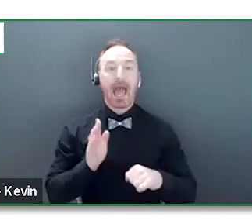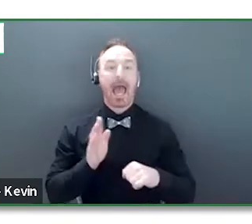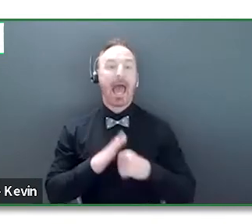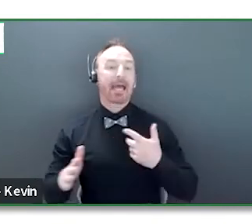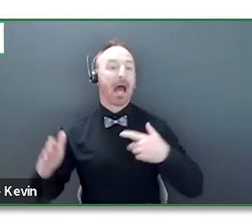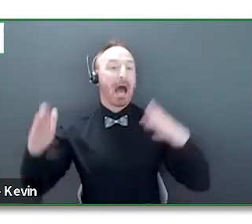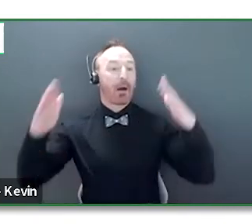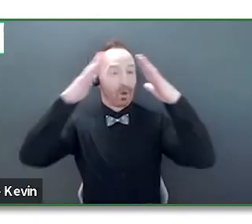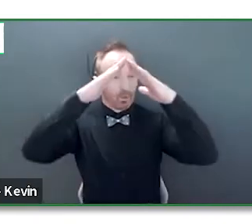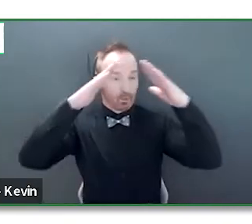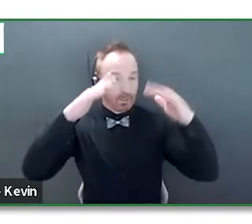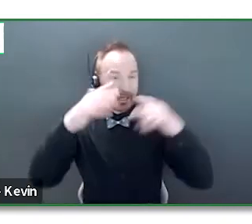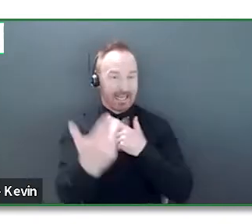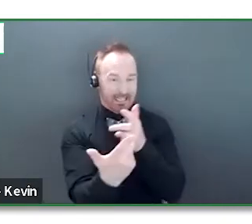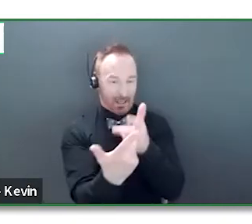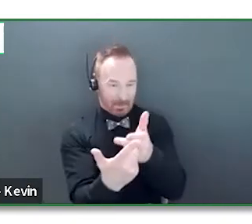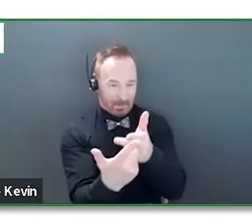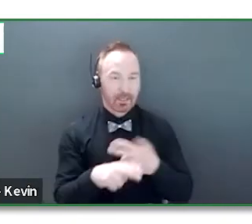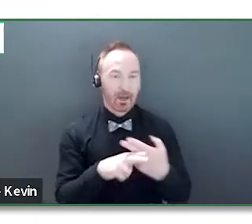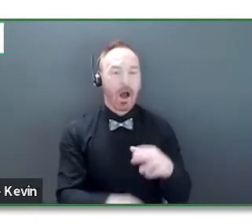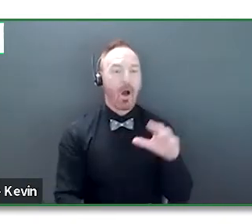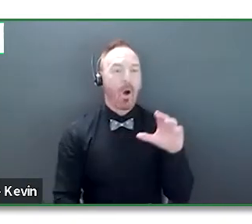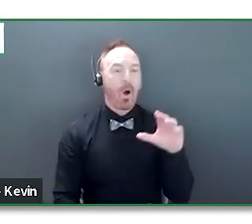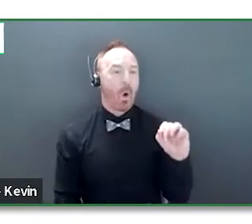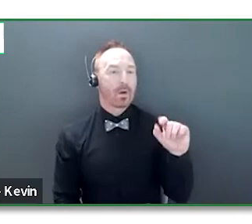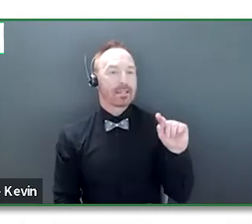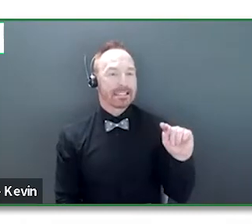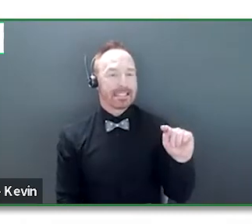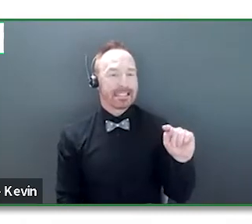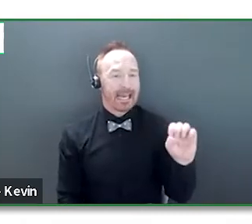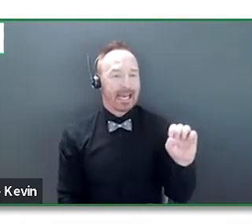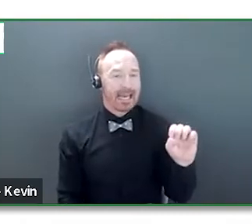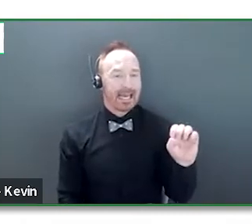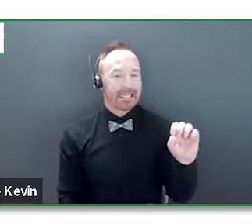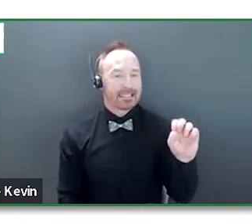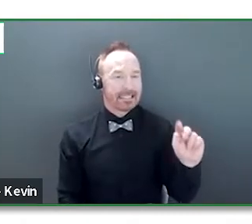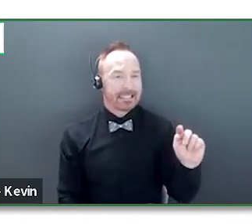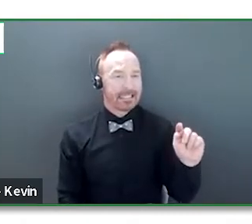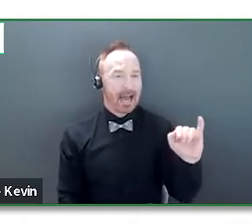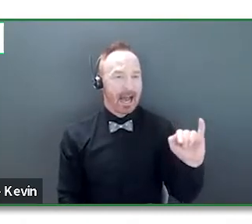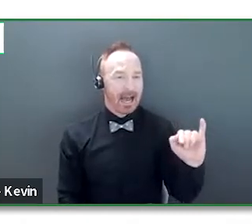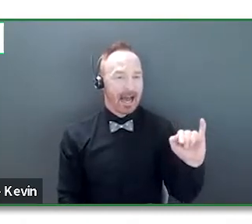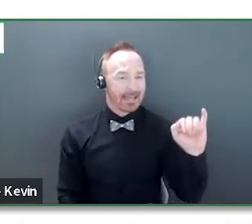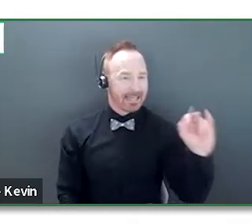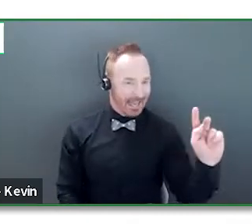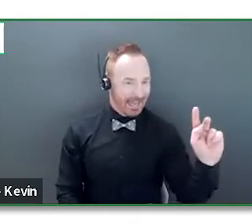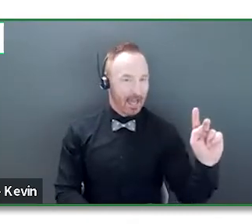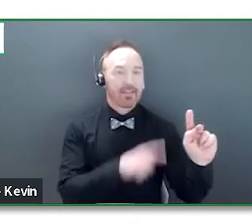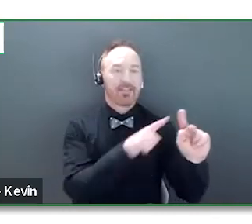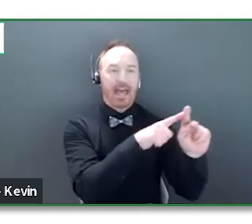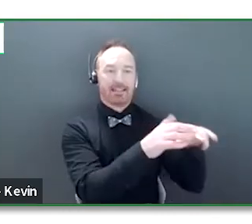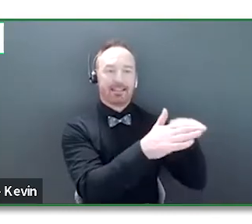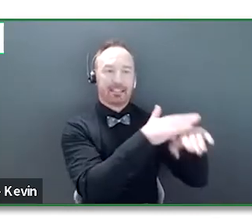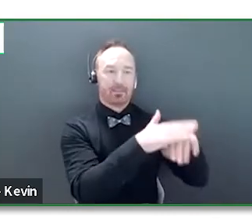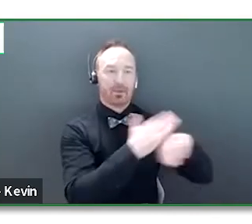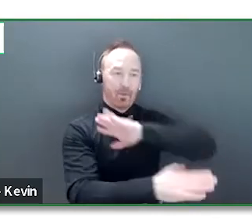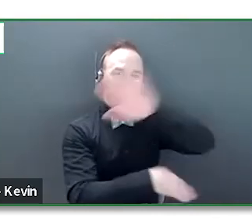O-ten-tiks to make them all accessible for everyone.